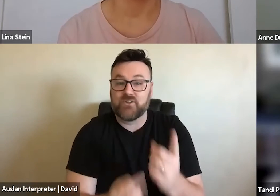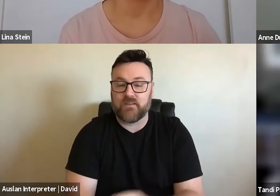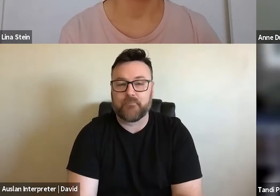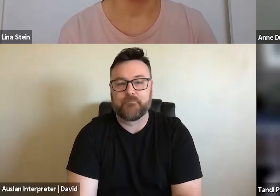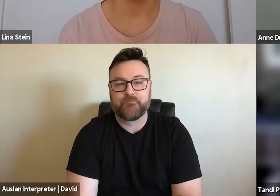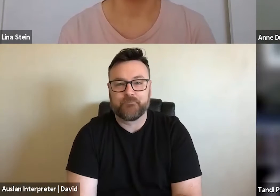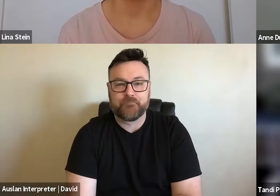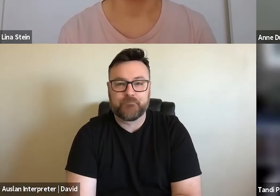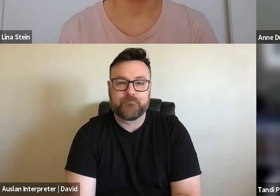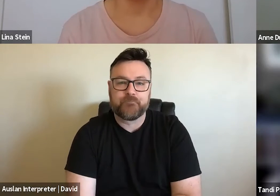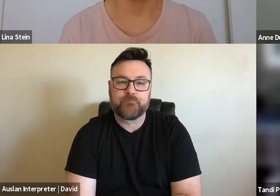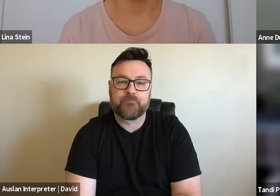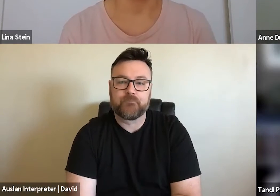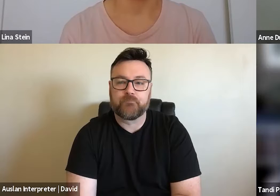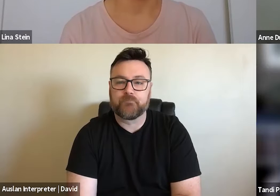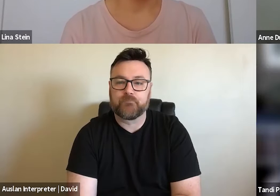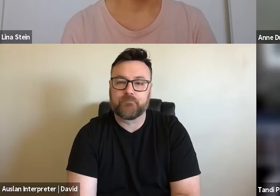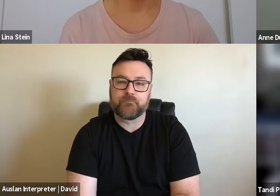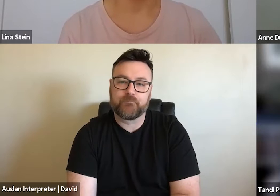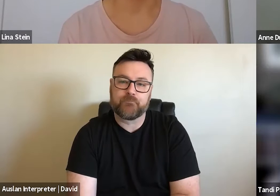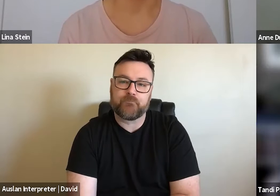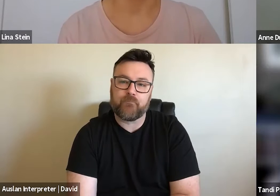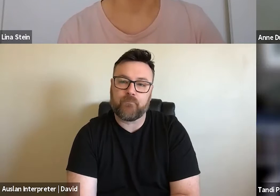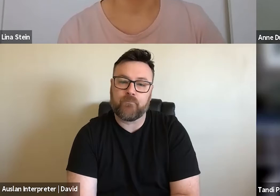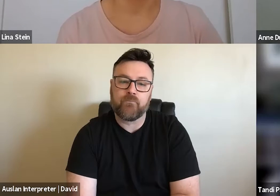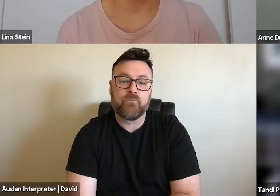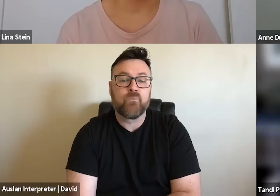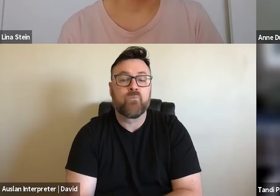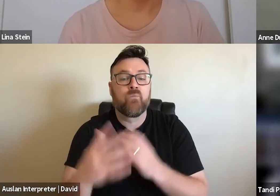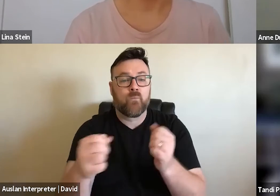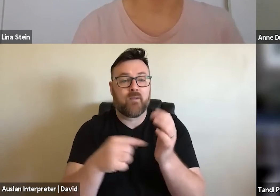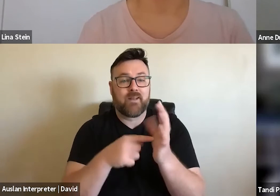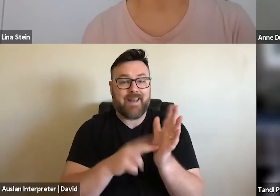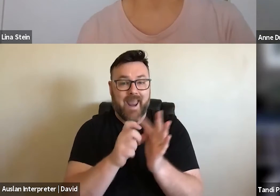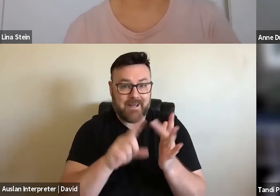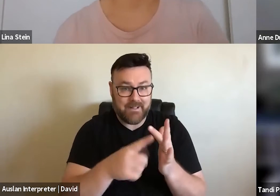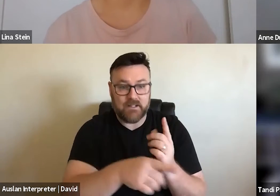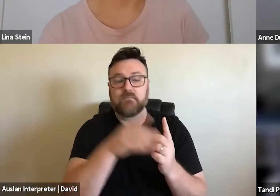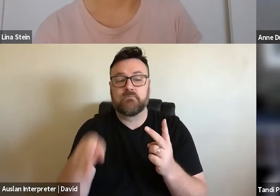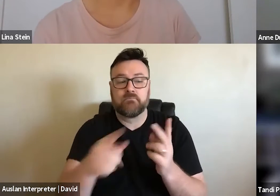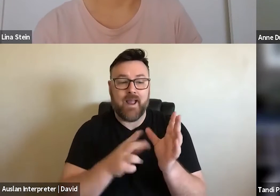Along with that, I would also like to welcome and done, it was the executive director of